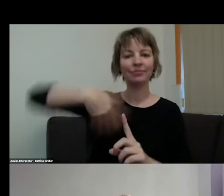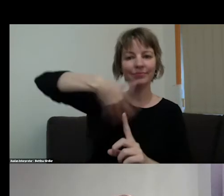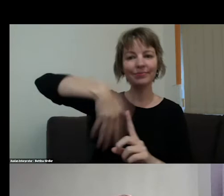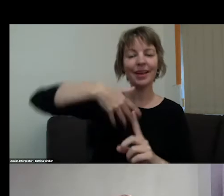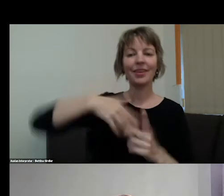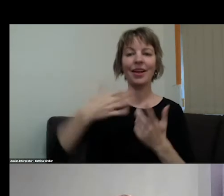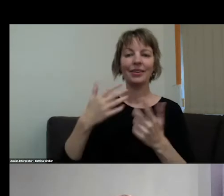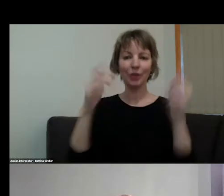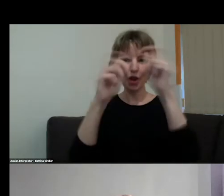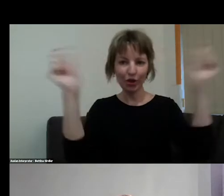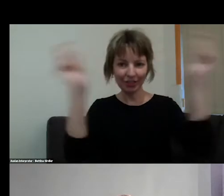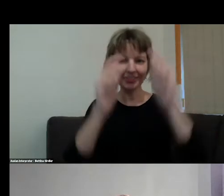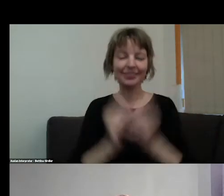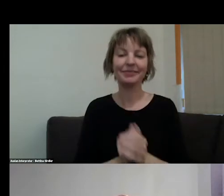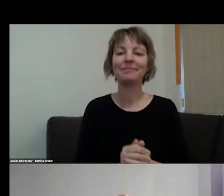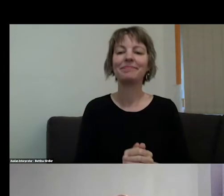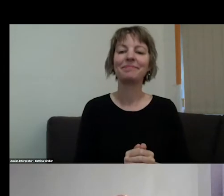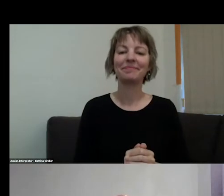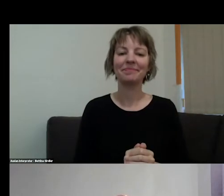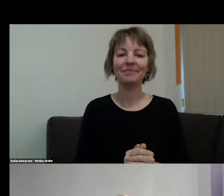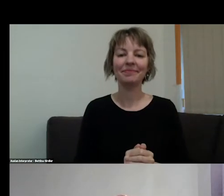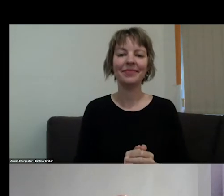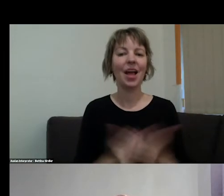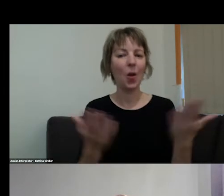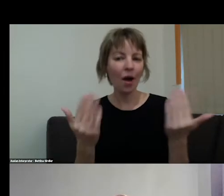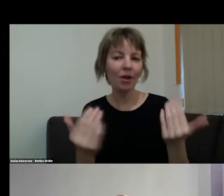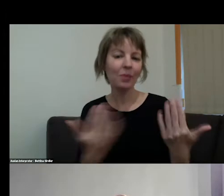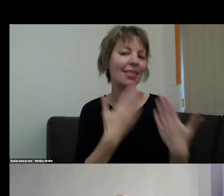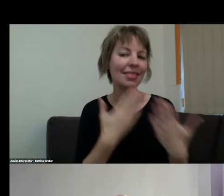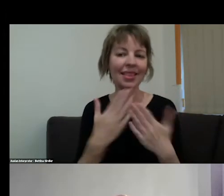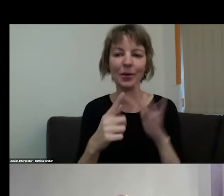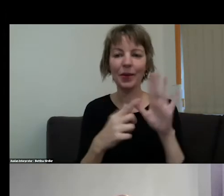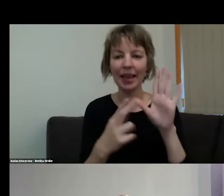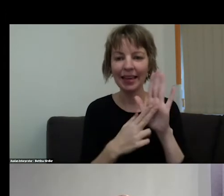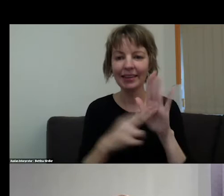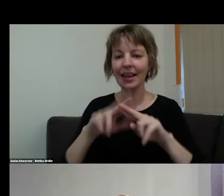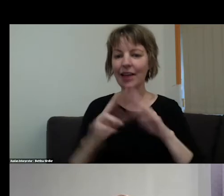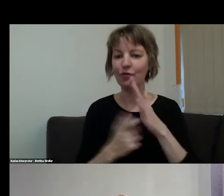A big welcome and thank you to Ian and Frances for being part of this discussion today.